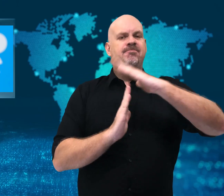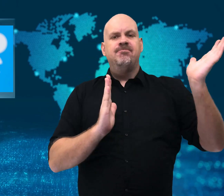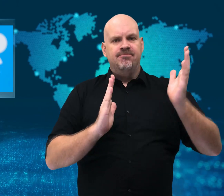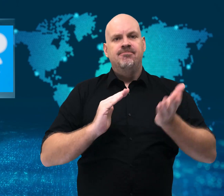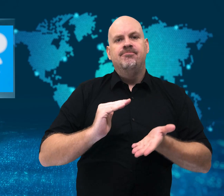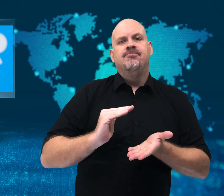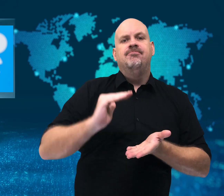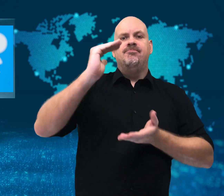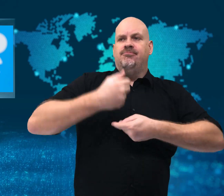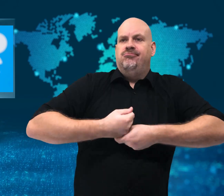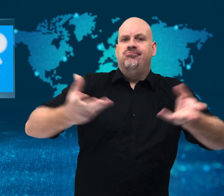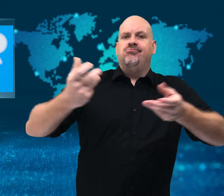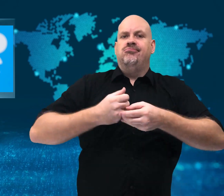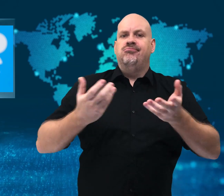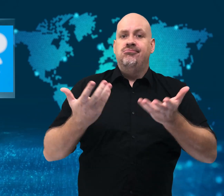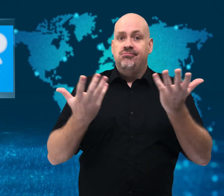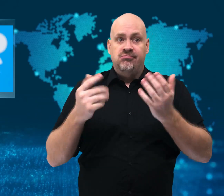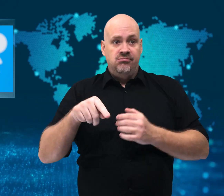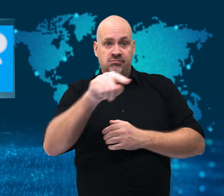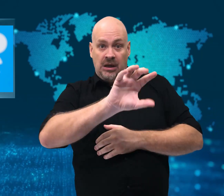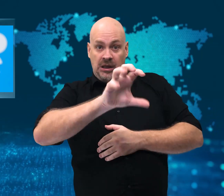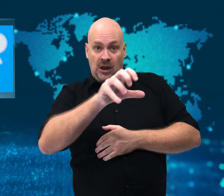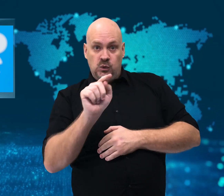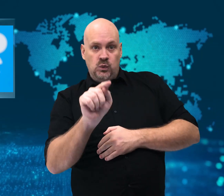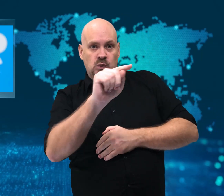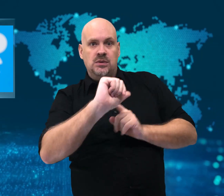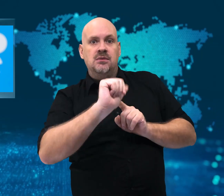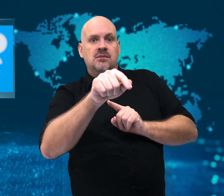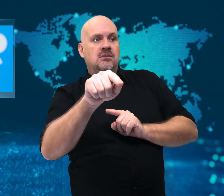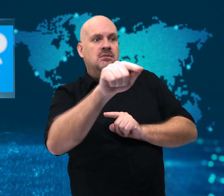countries' plans to release oil.